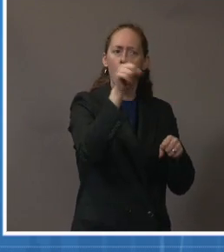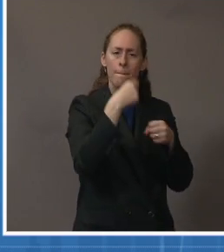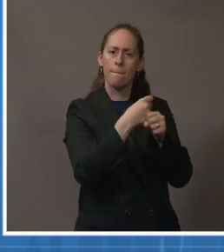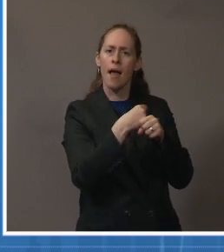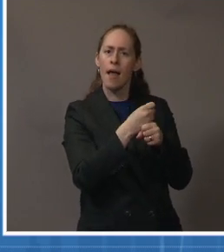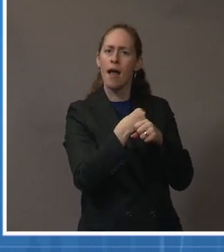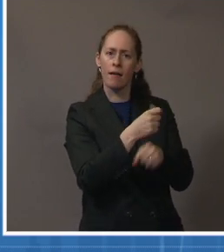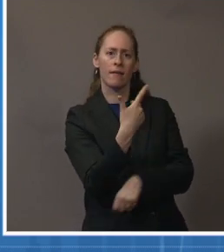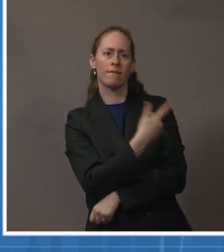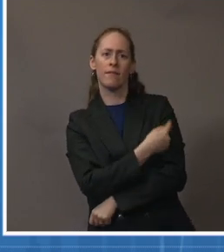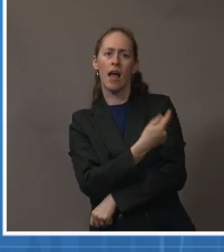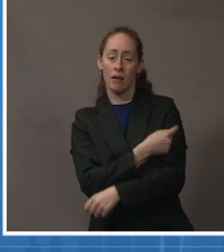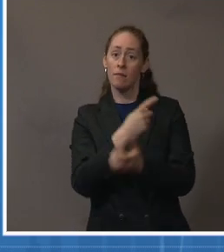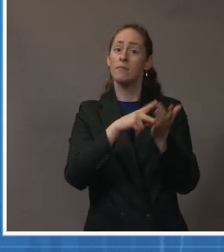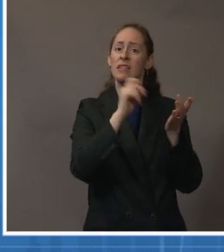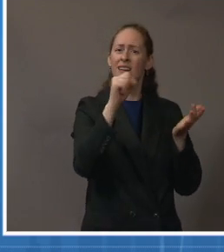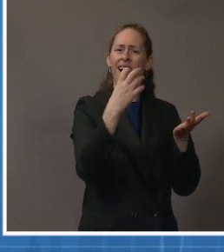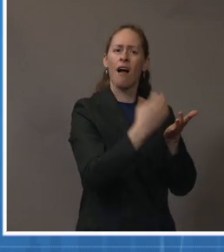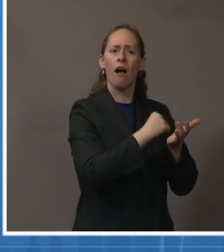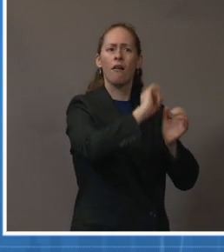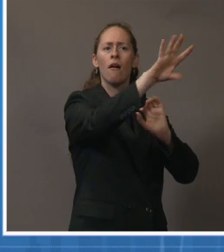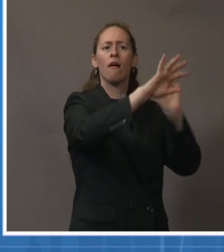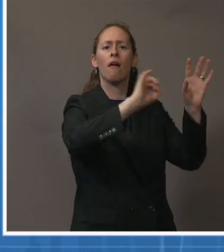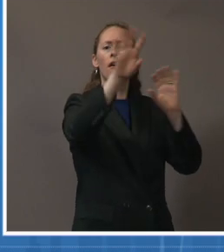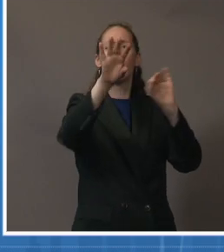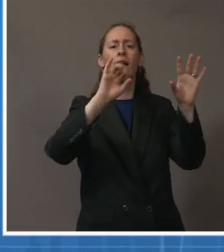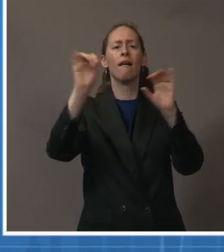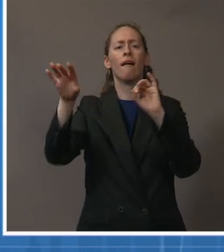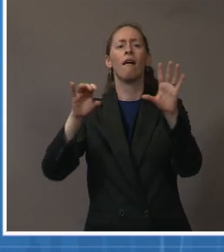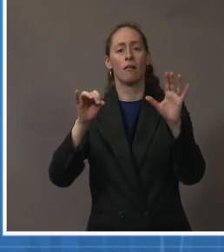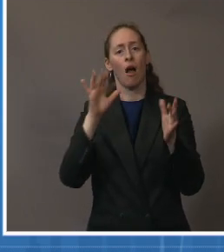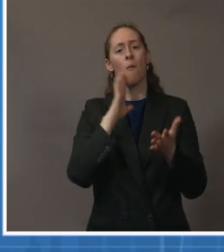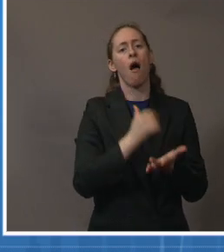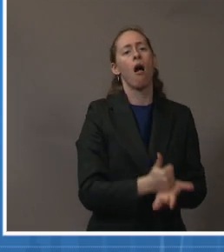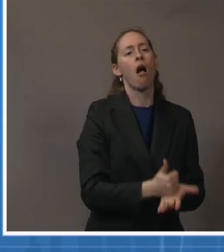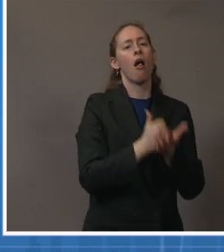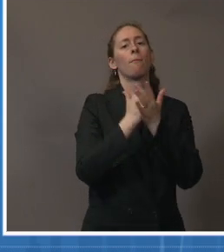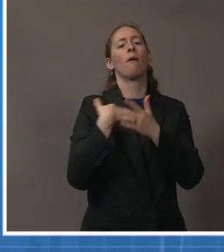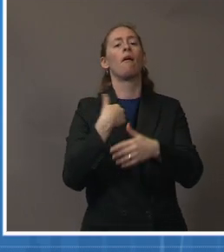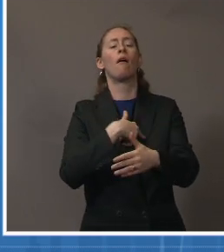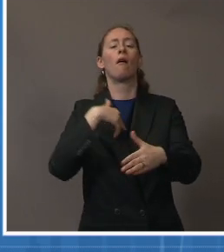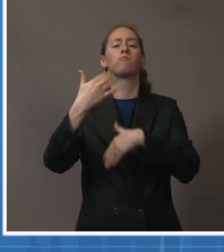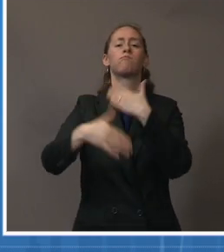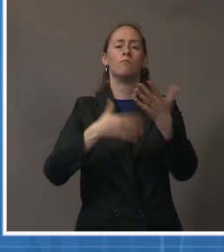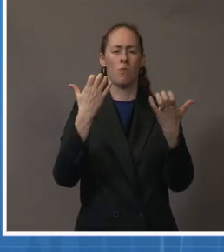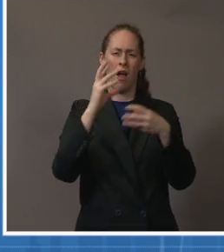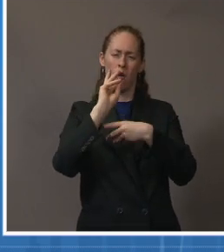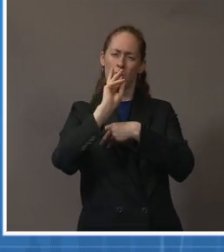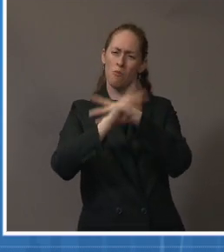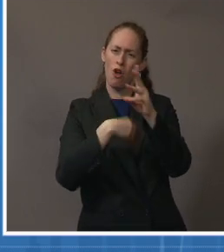and capabilities that can not only help the world beat this pandemic, but also prepares the world